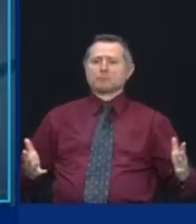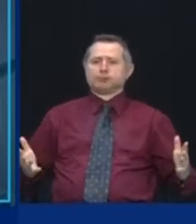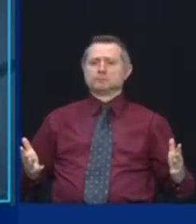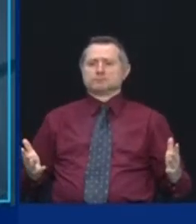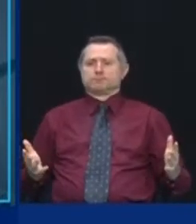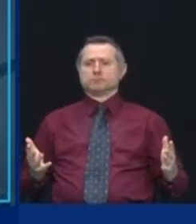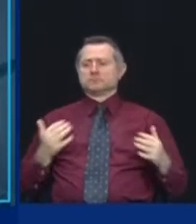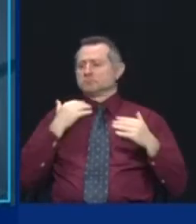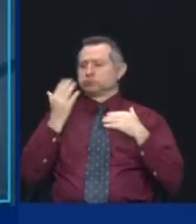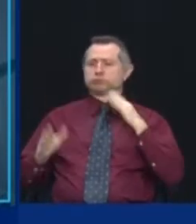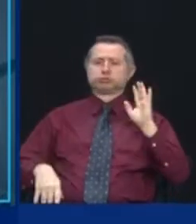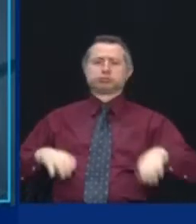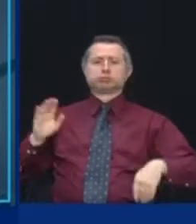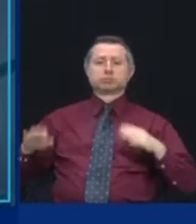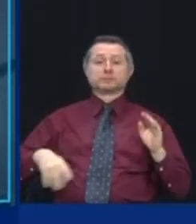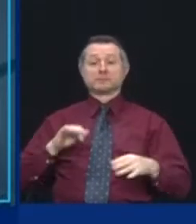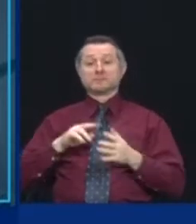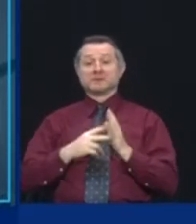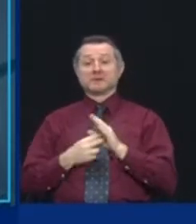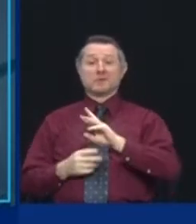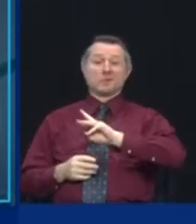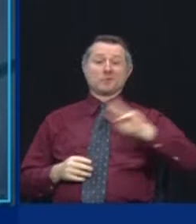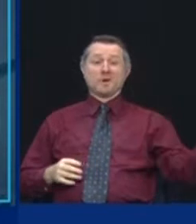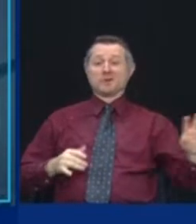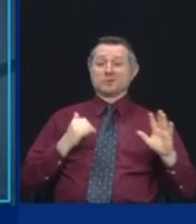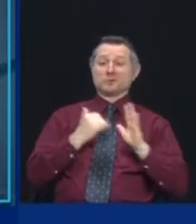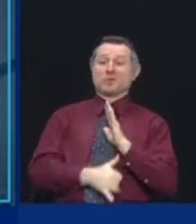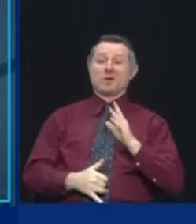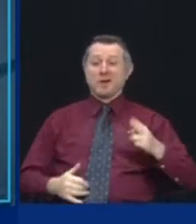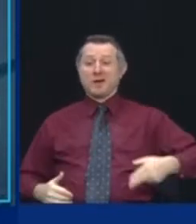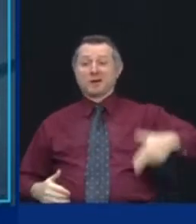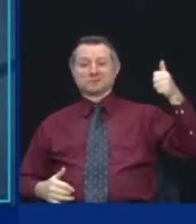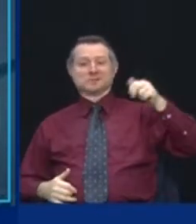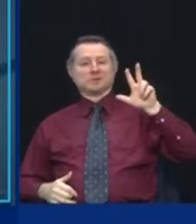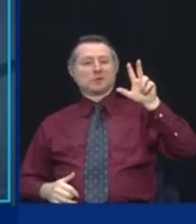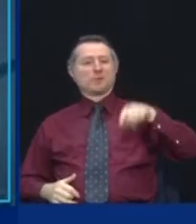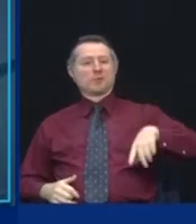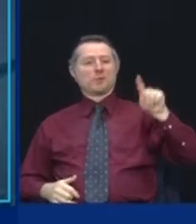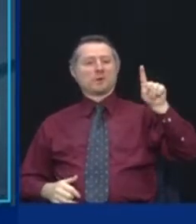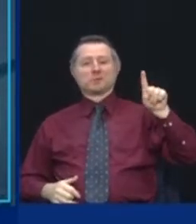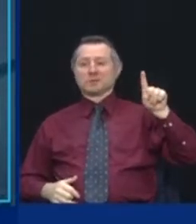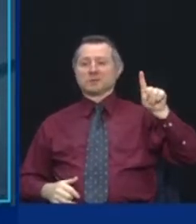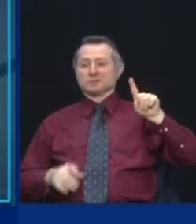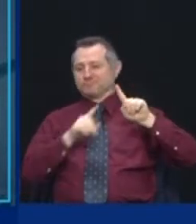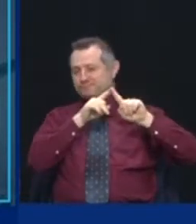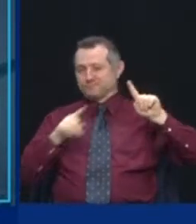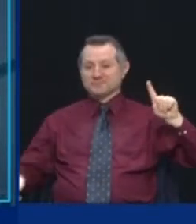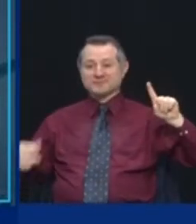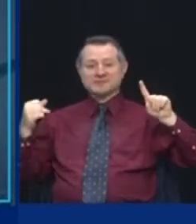PRECAUTIONS, GET MORE VACCINES, AND SOME COMMUNITIES DON'T. SO YOU GO FROM A HIGH WESTERN